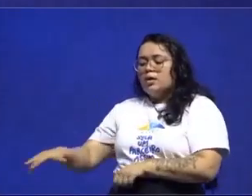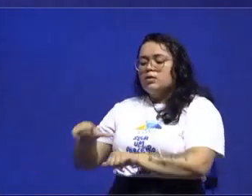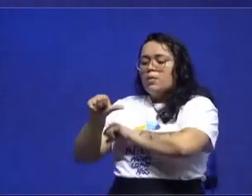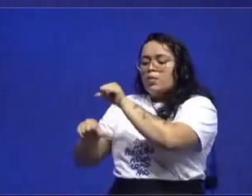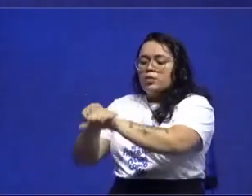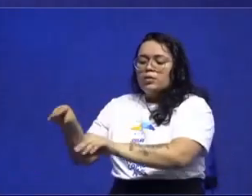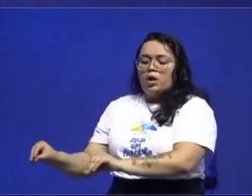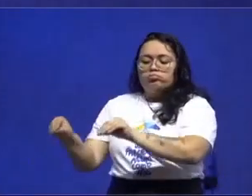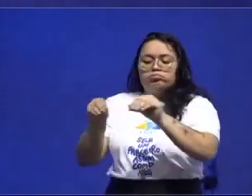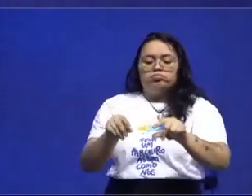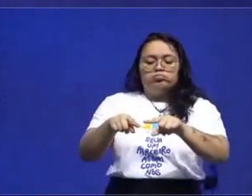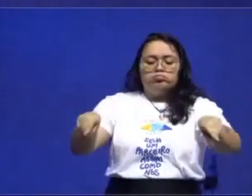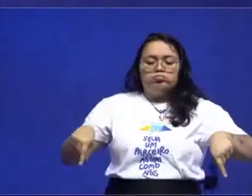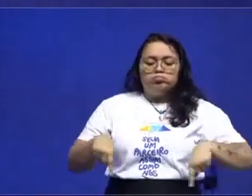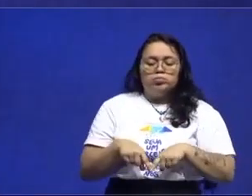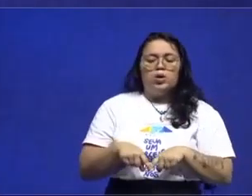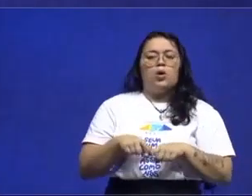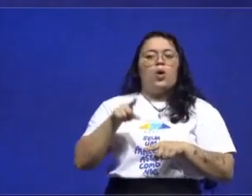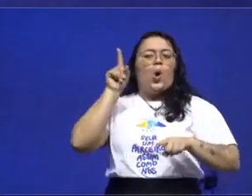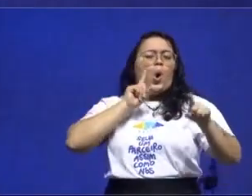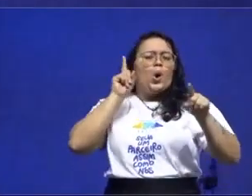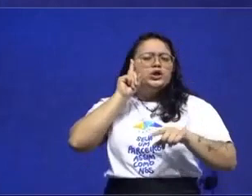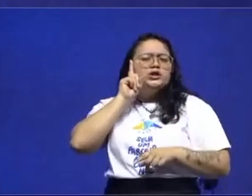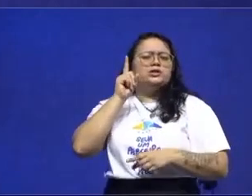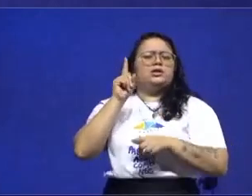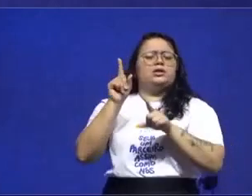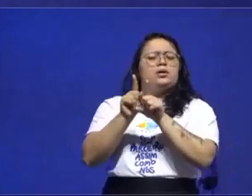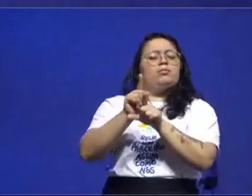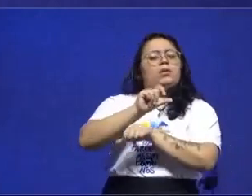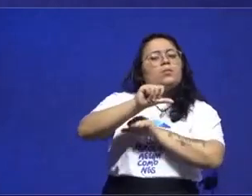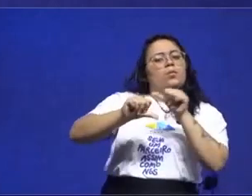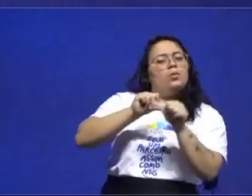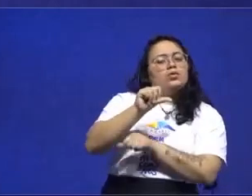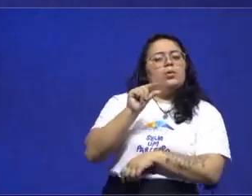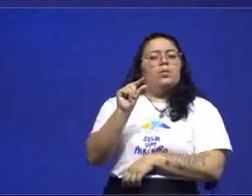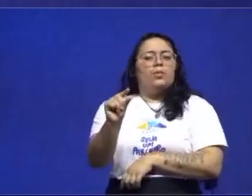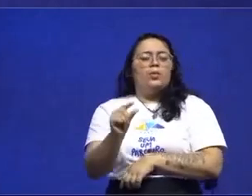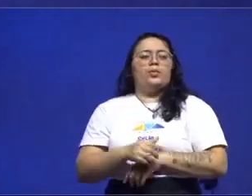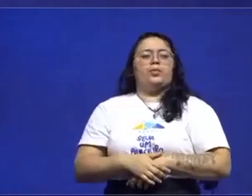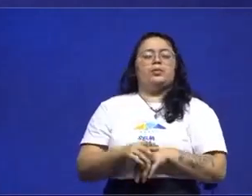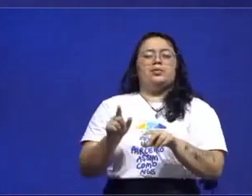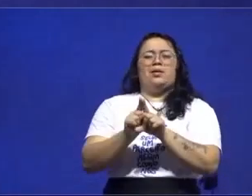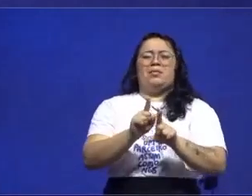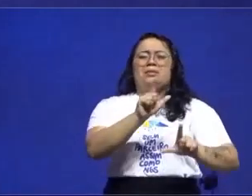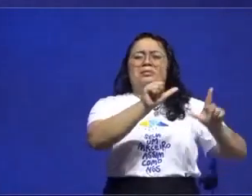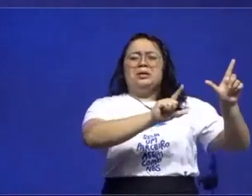the routine remove harmful factors for example screens problems of sleep